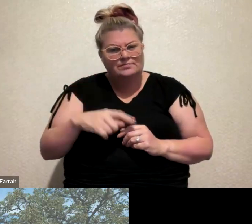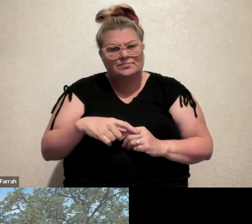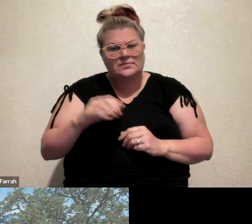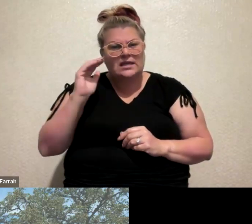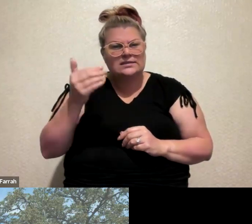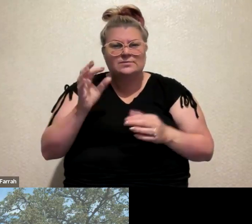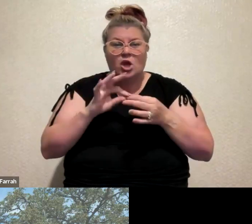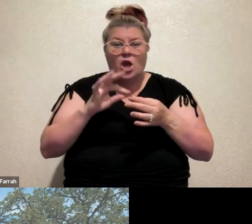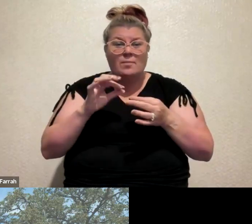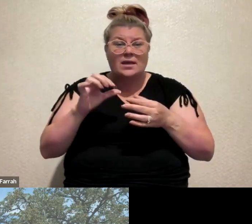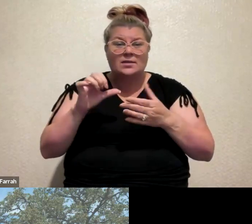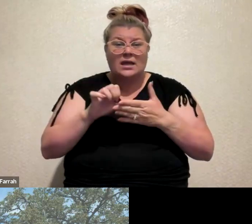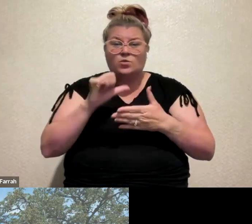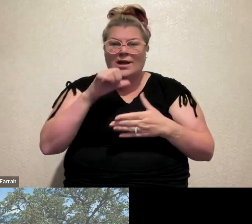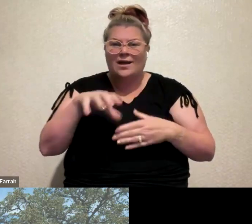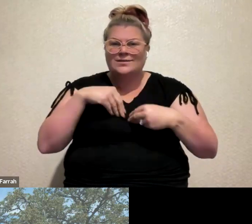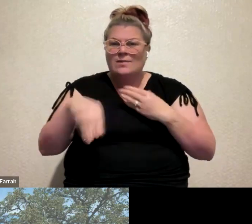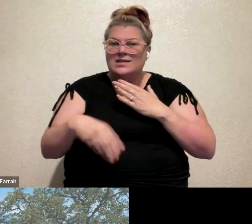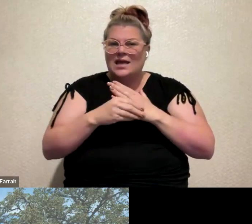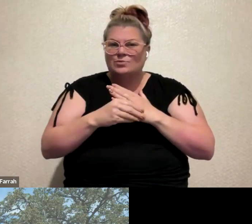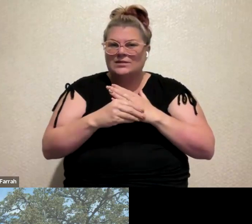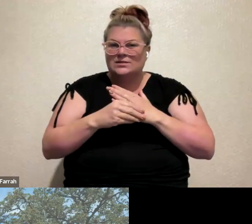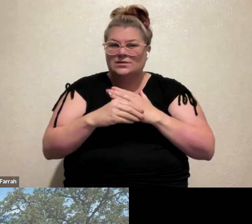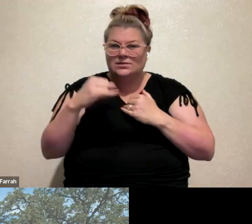will not accept attachments. If you want to address that in a second one that goes along